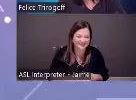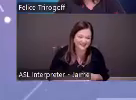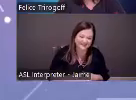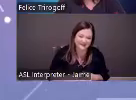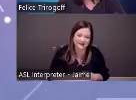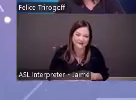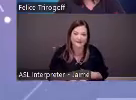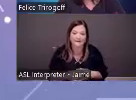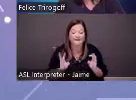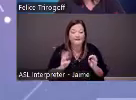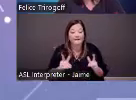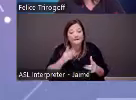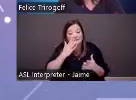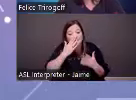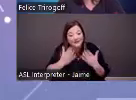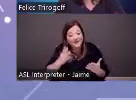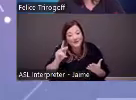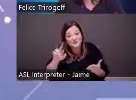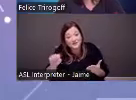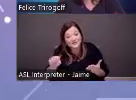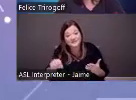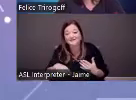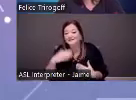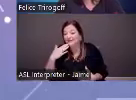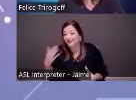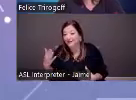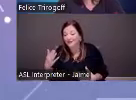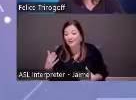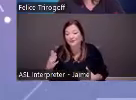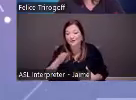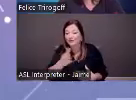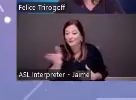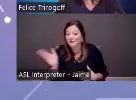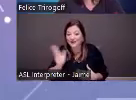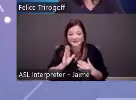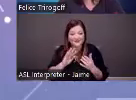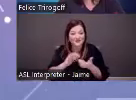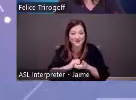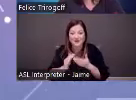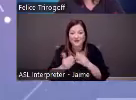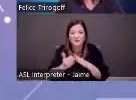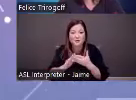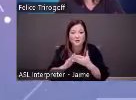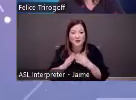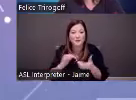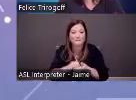Well, thank you, Krys, and the rest of the community partner research team.